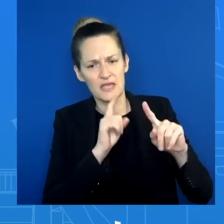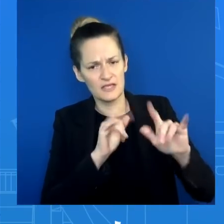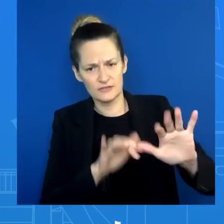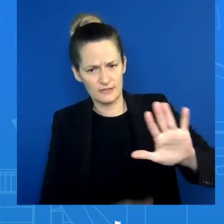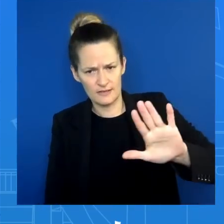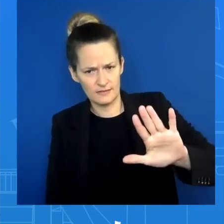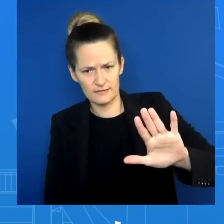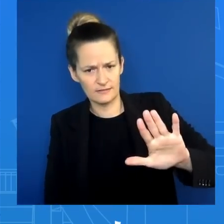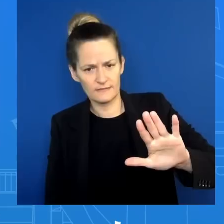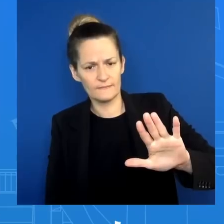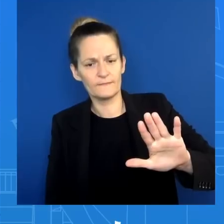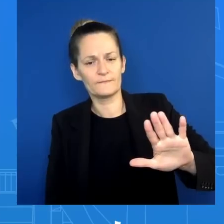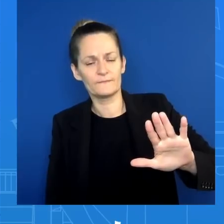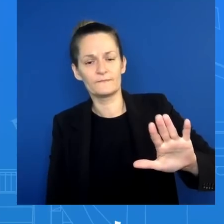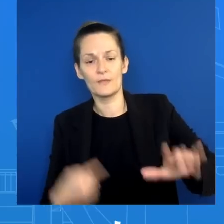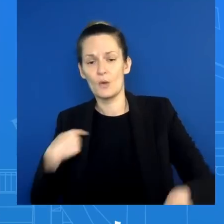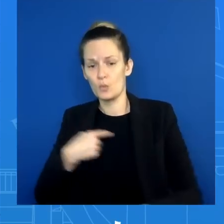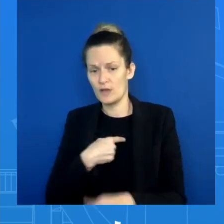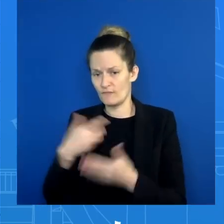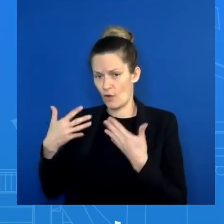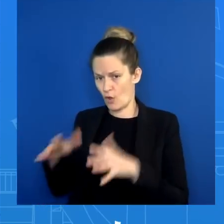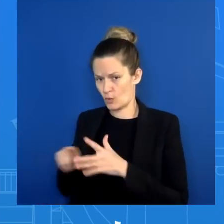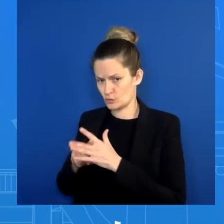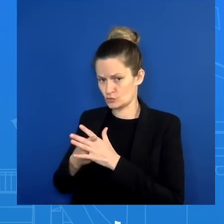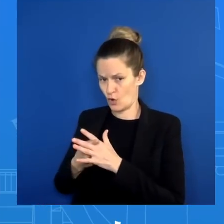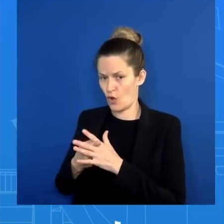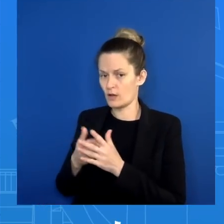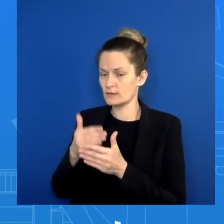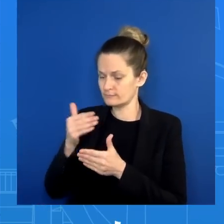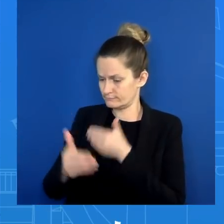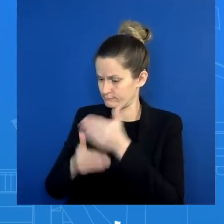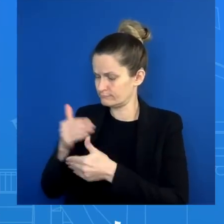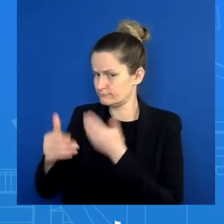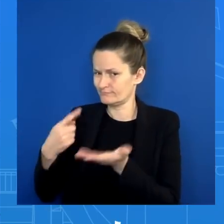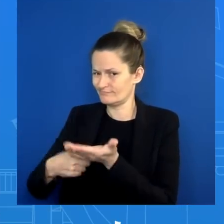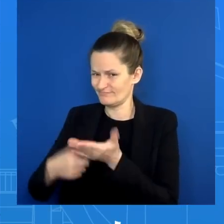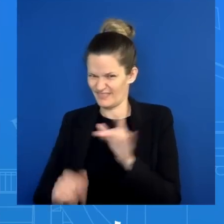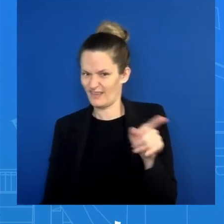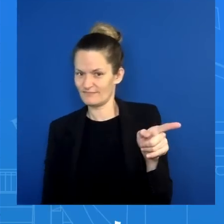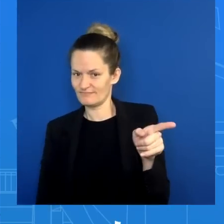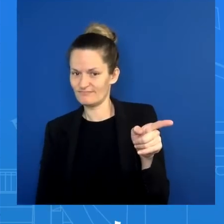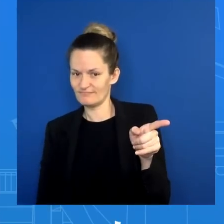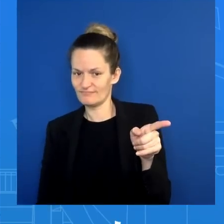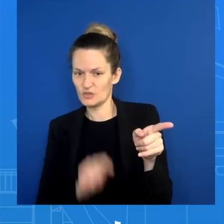the the Department of Education Secretary Cardona, it takes very seriously. He's been closely watching